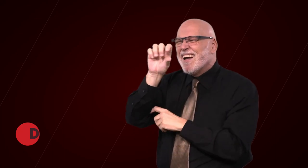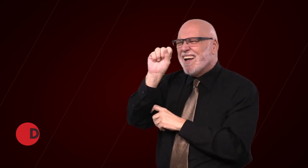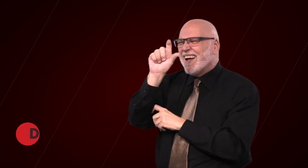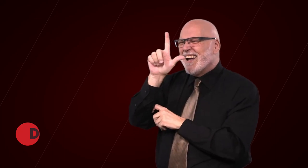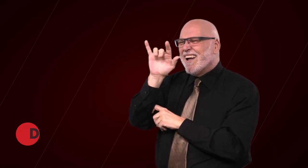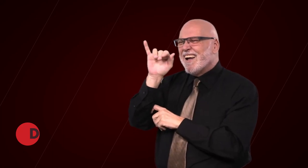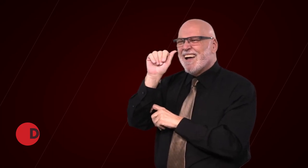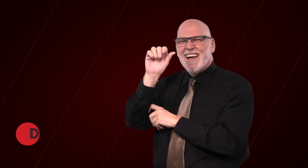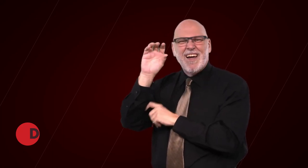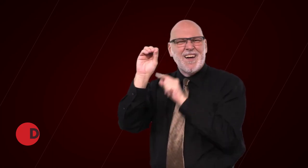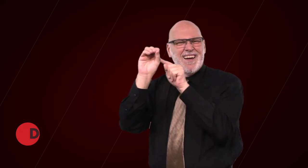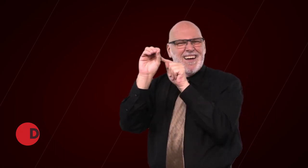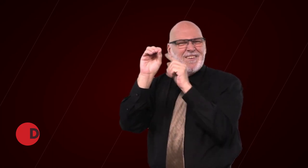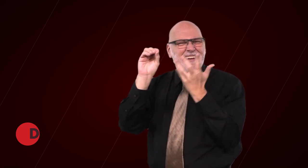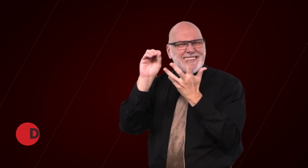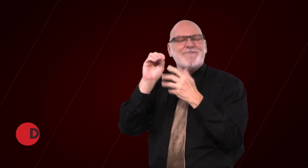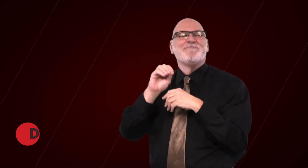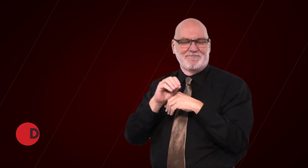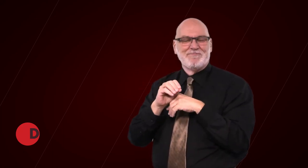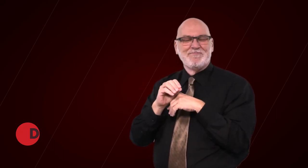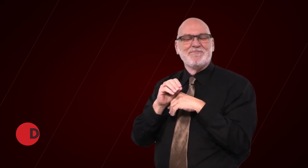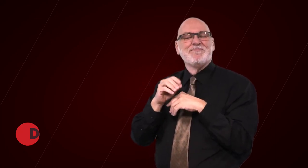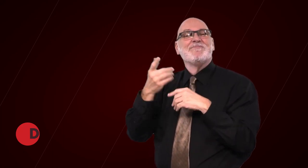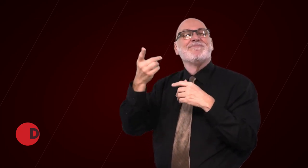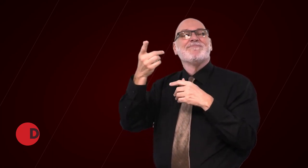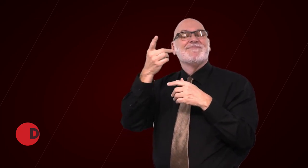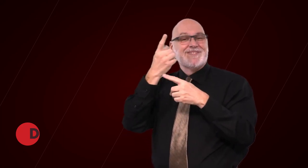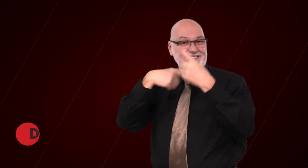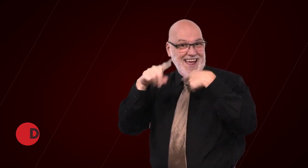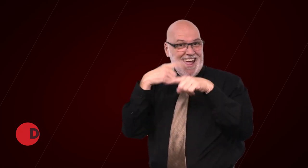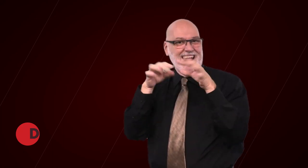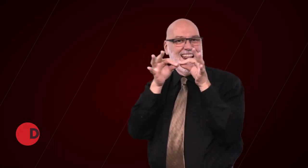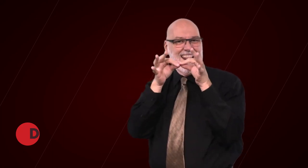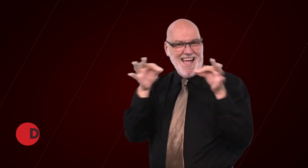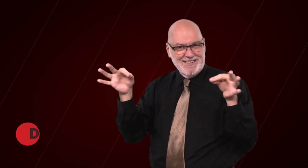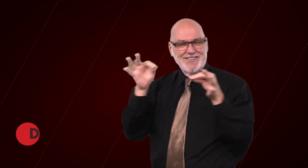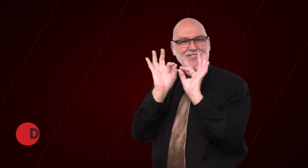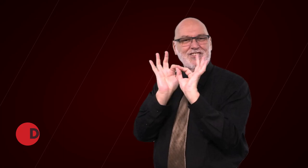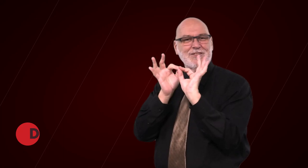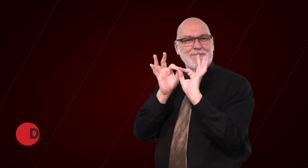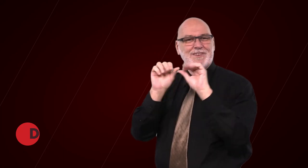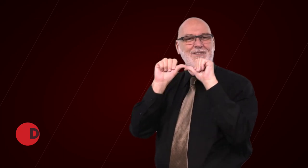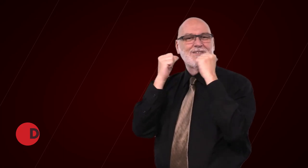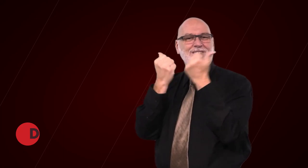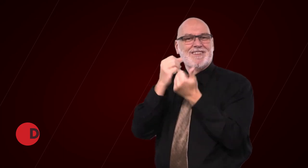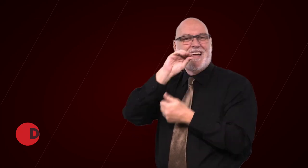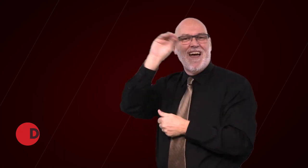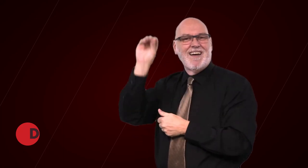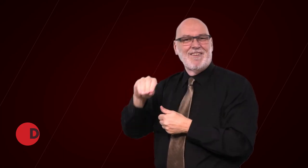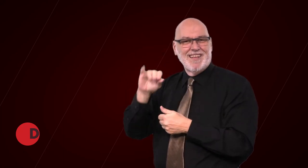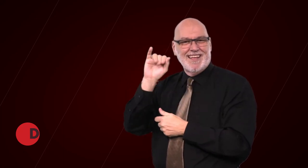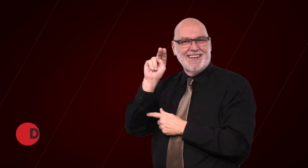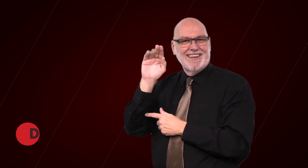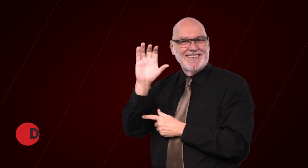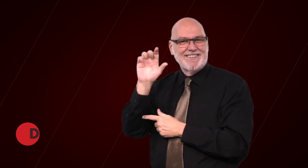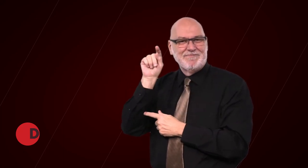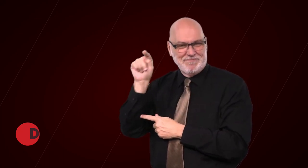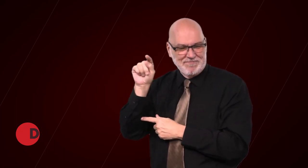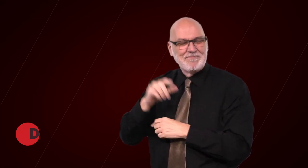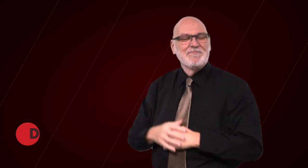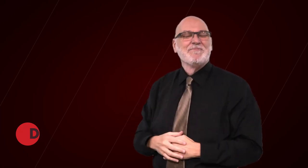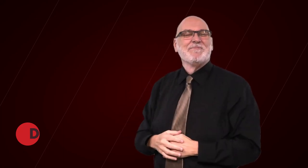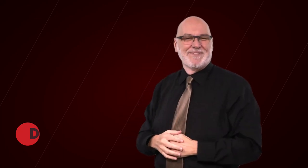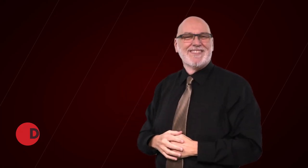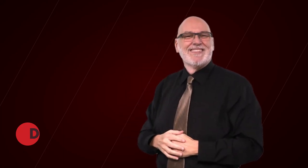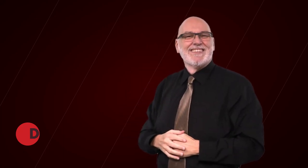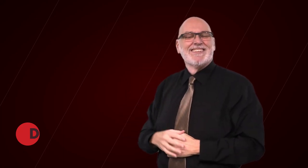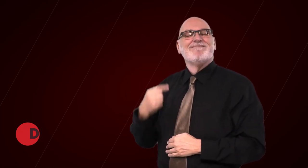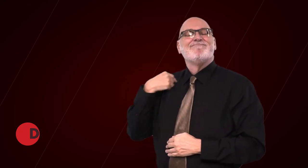SLIAO stands for Sign Language Interpreting Associates Ottawa Inc.